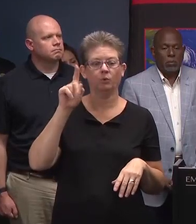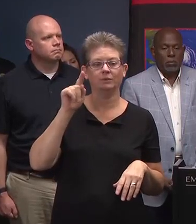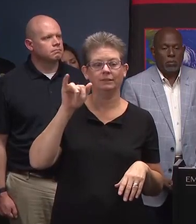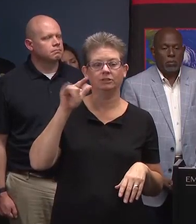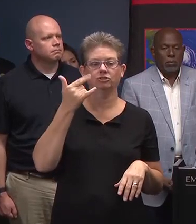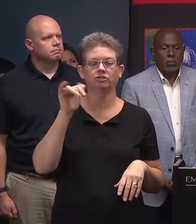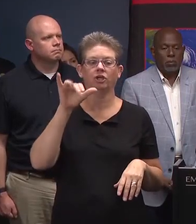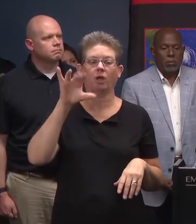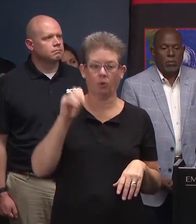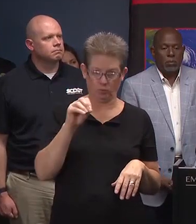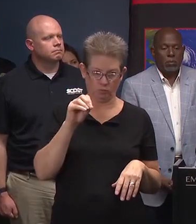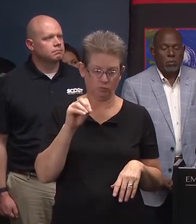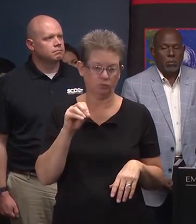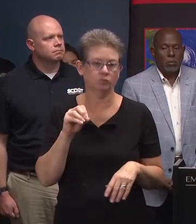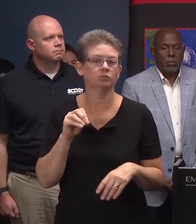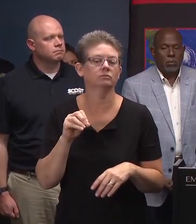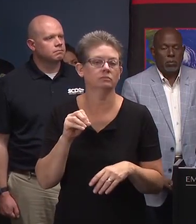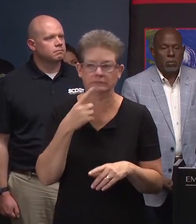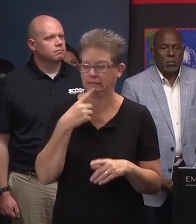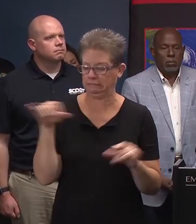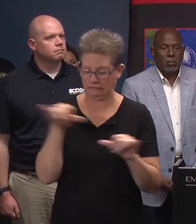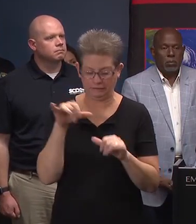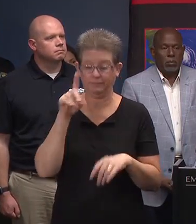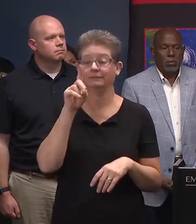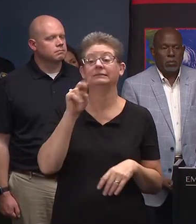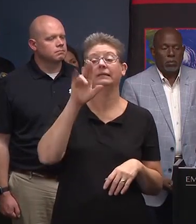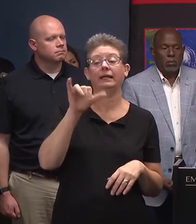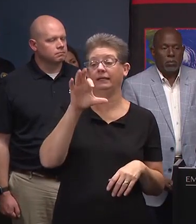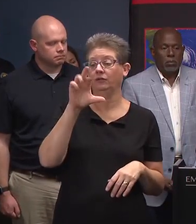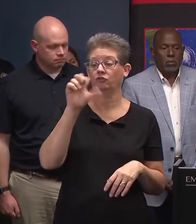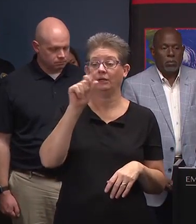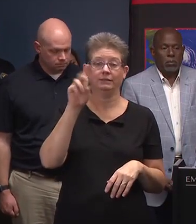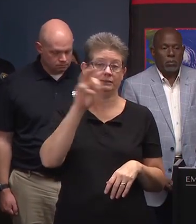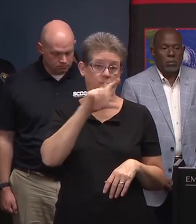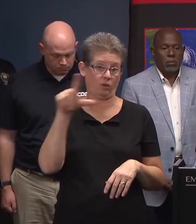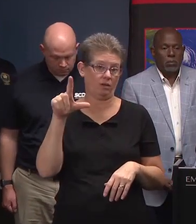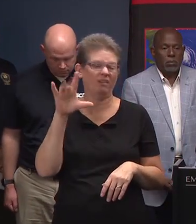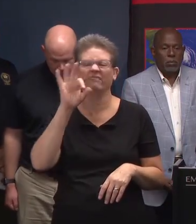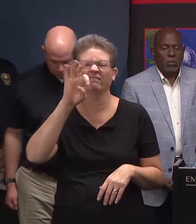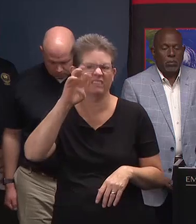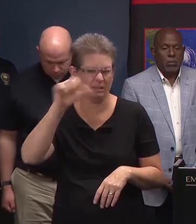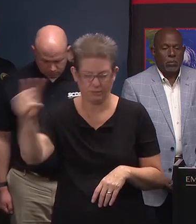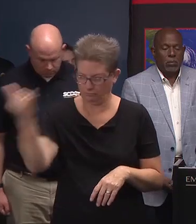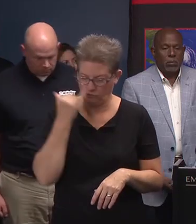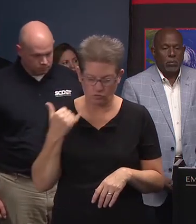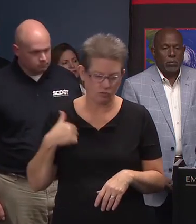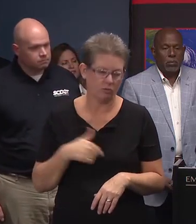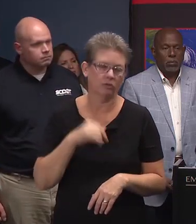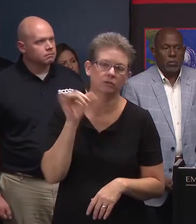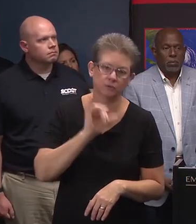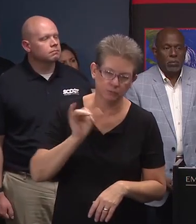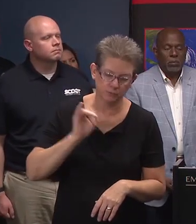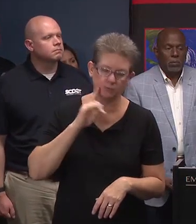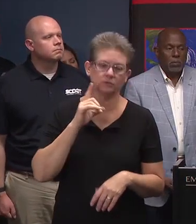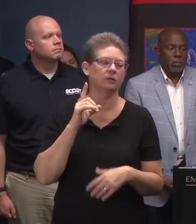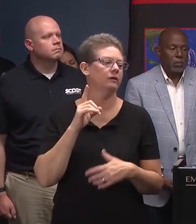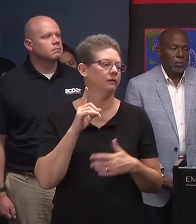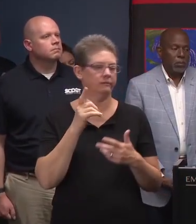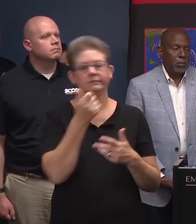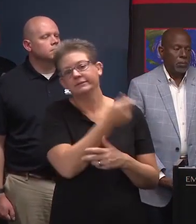so. >> He said whatever we need to let him know, and we are doing He said whatever we need to let him know, and we are doing let him know, and we are doing that. let him know, and we are doing that. Also let him know, and we are doing that. Also secretary